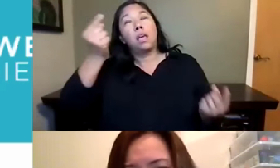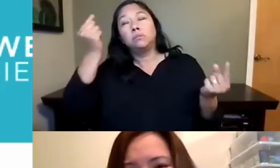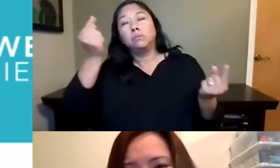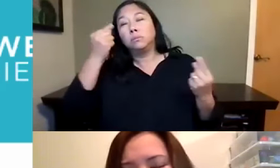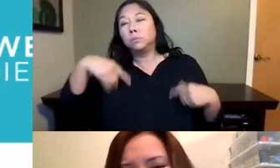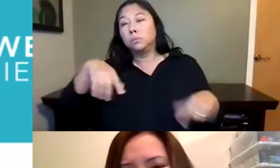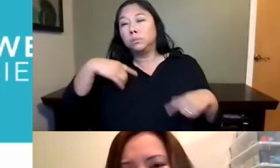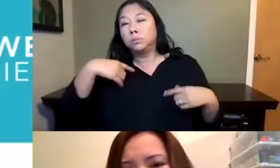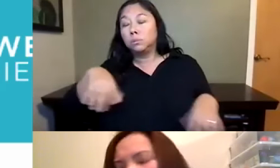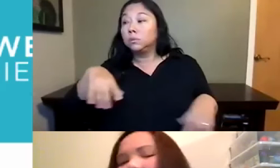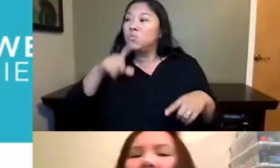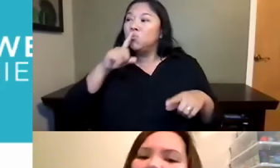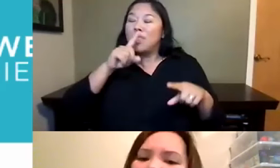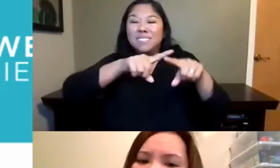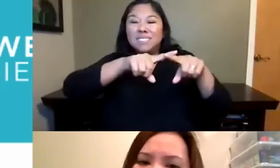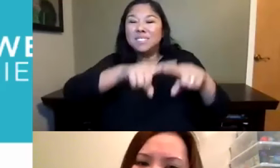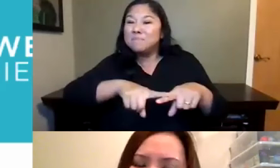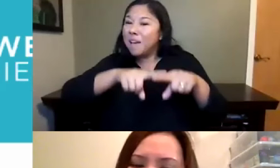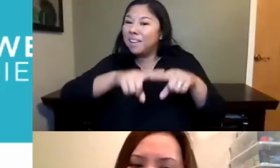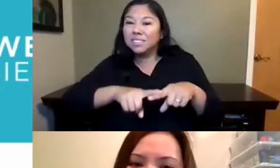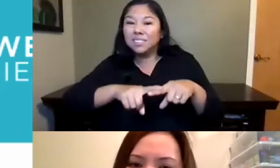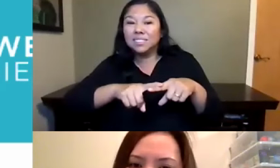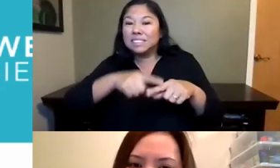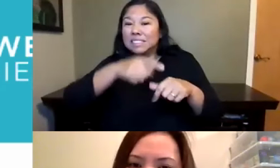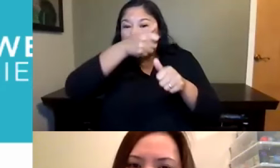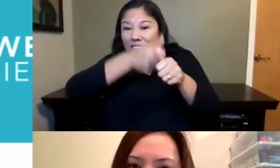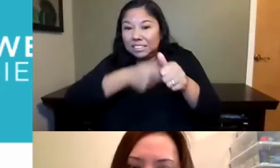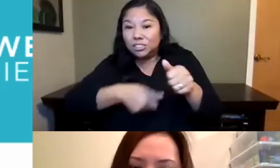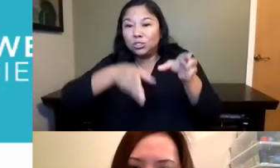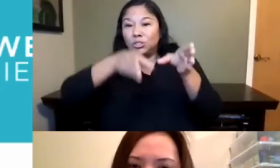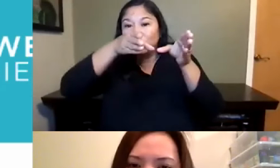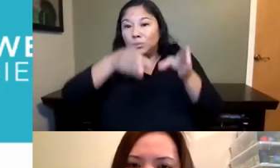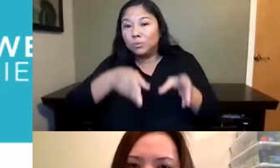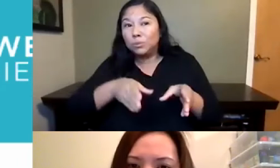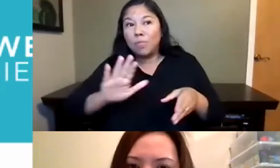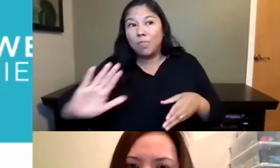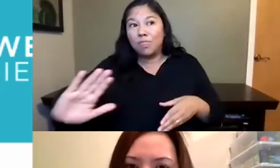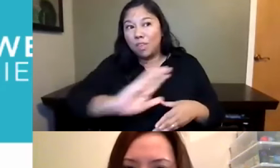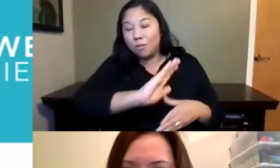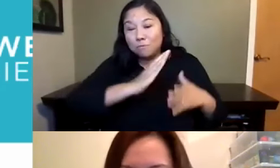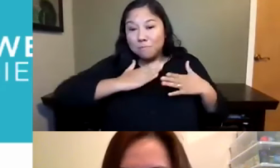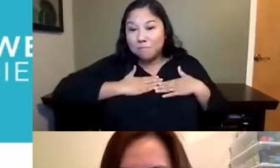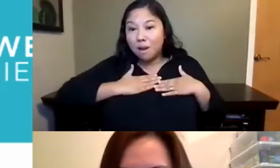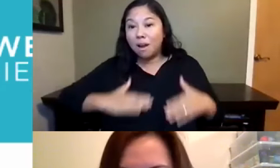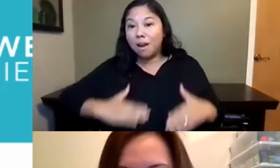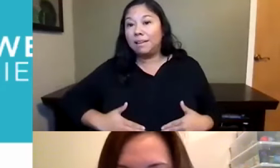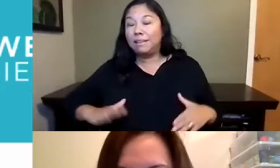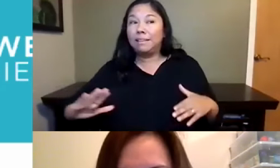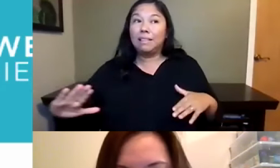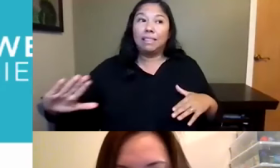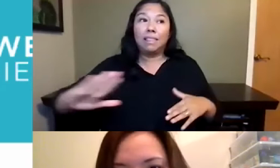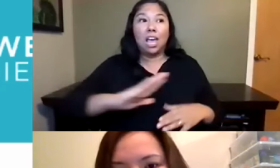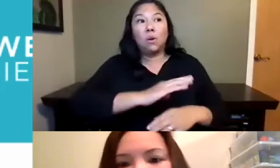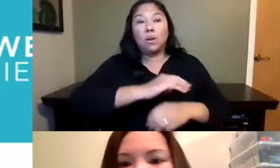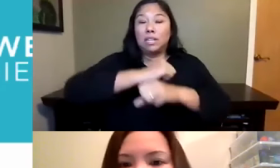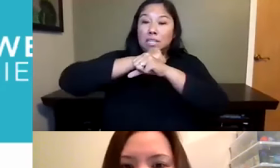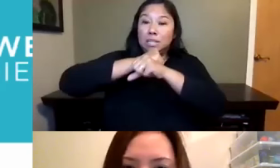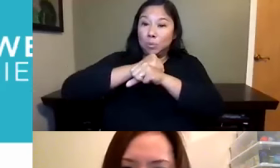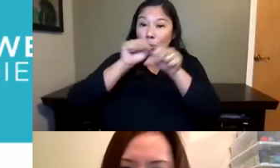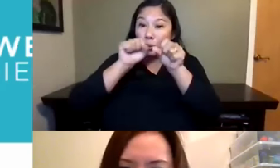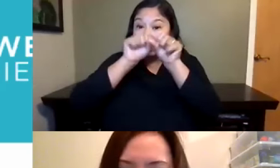It depends on each individual. If you have a strong immune system